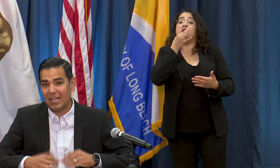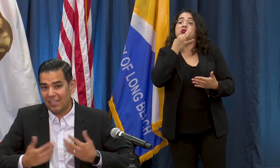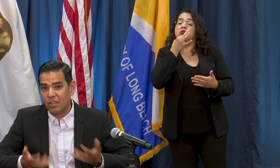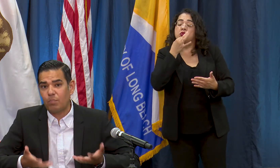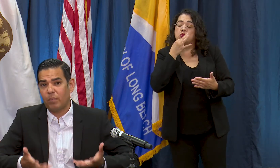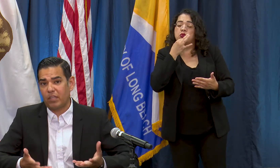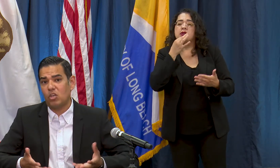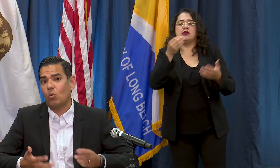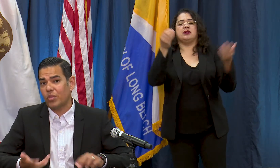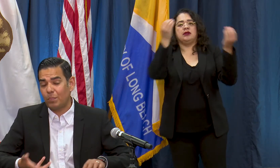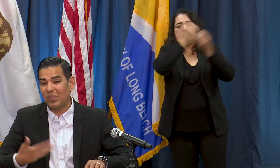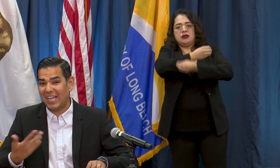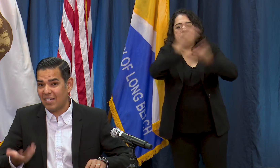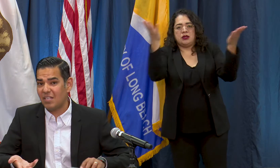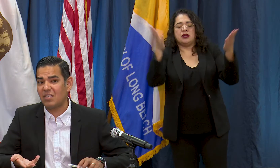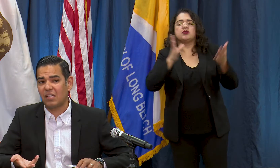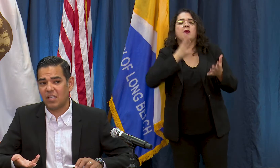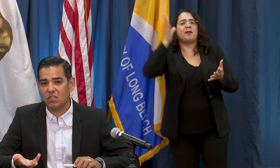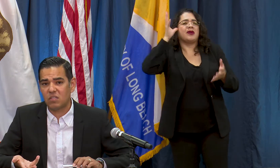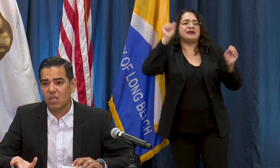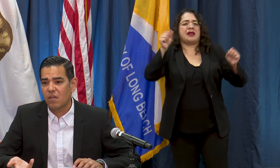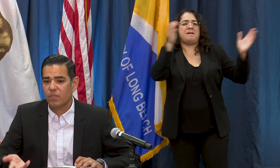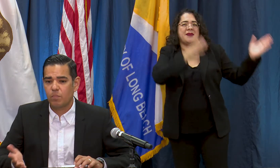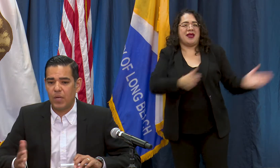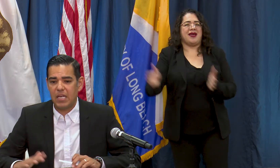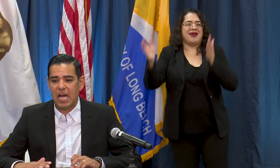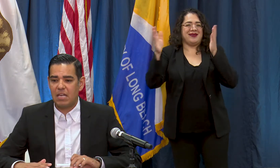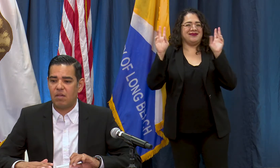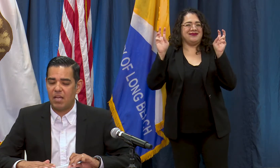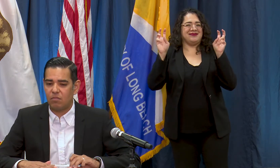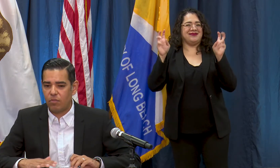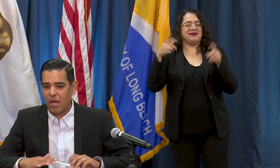kind of let the public know what the plan is at least but I'm